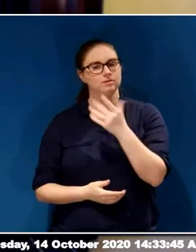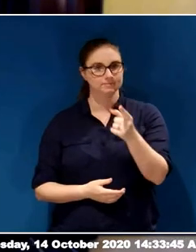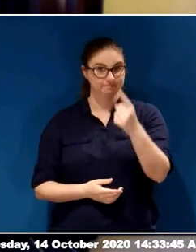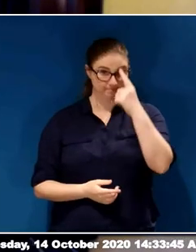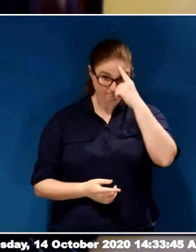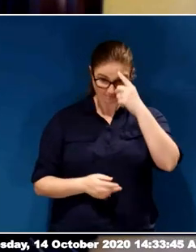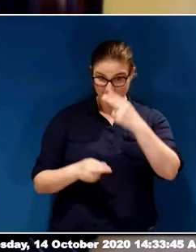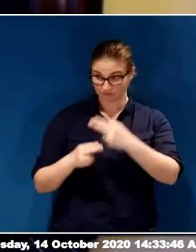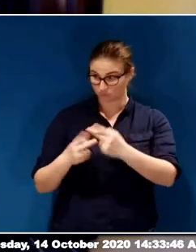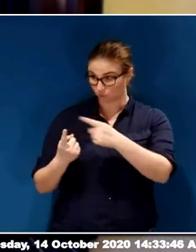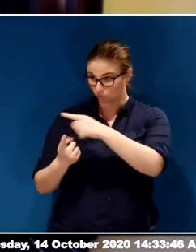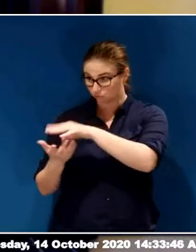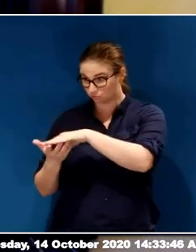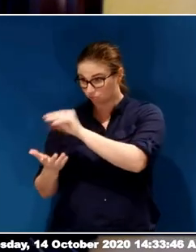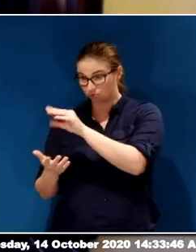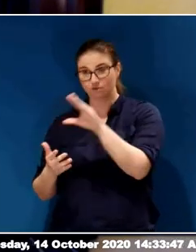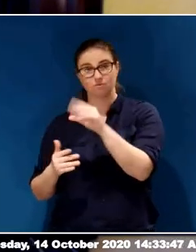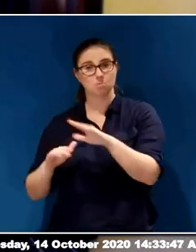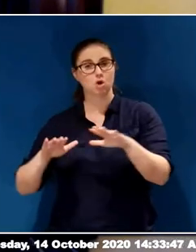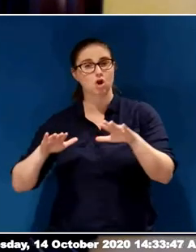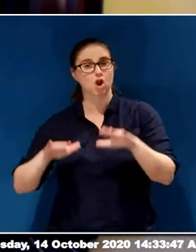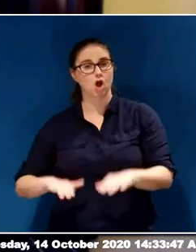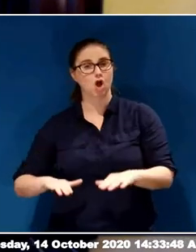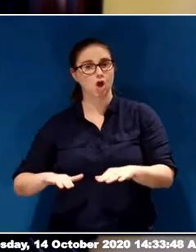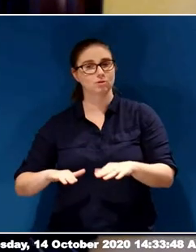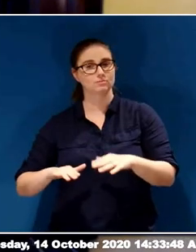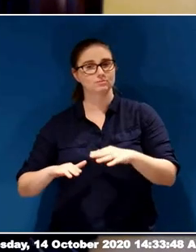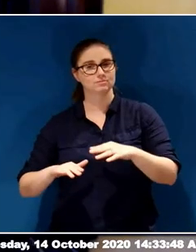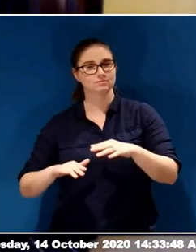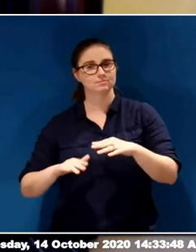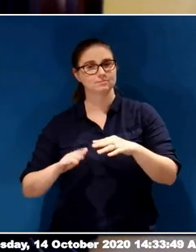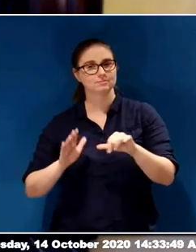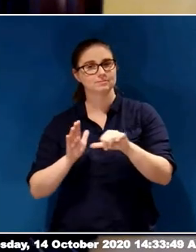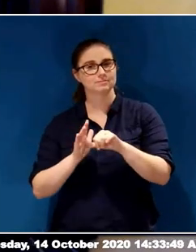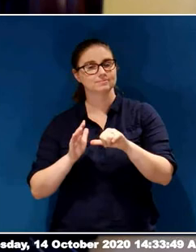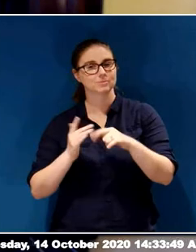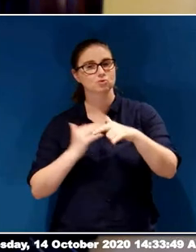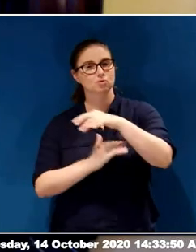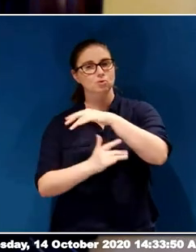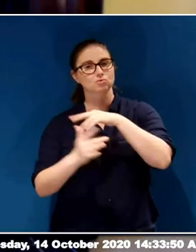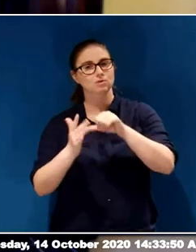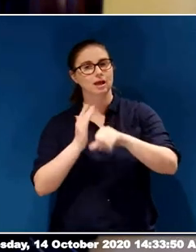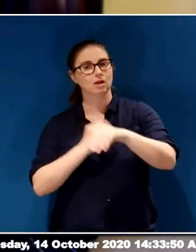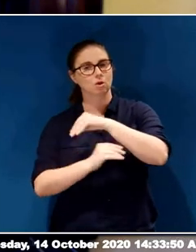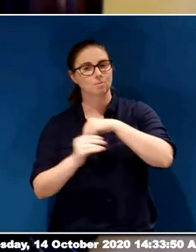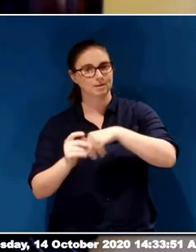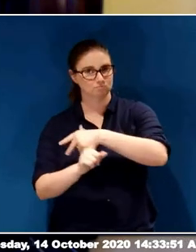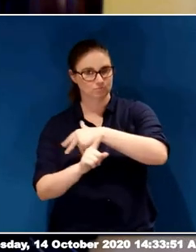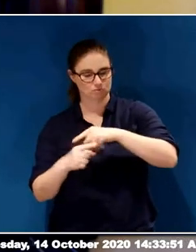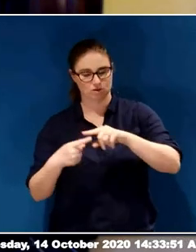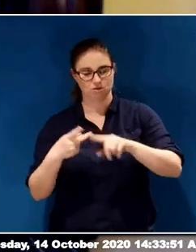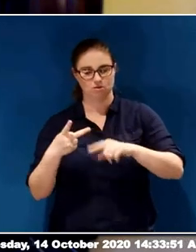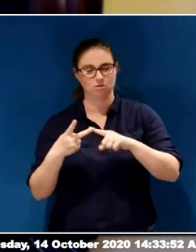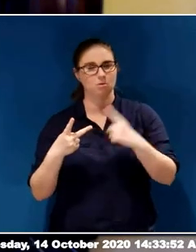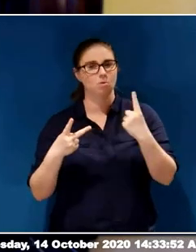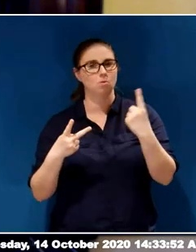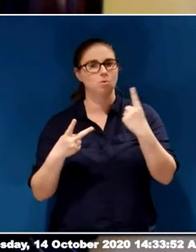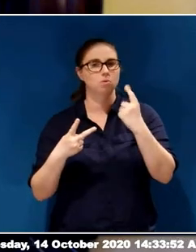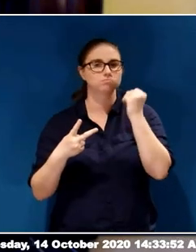Students who are Aboriginal or Torres Strait Islanders, students who need support for English language proficiency and low level